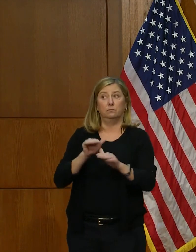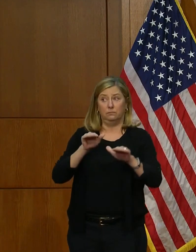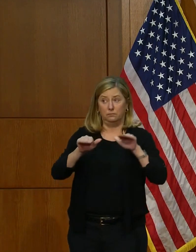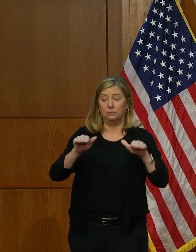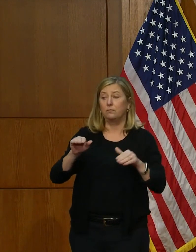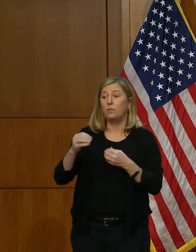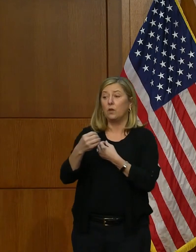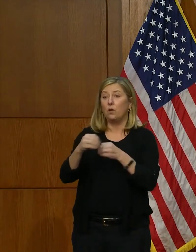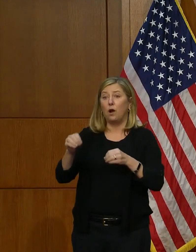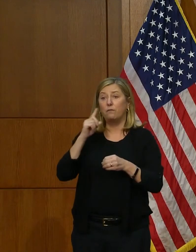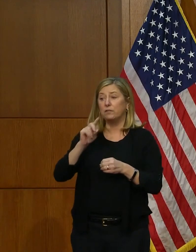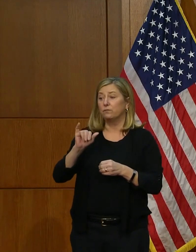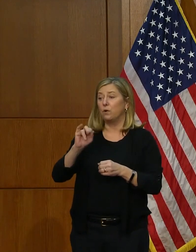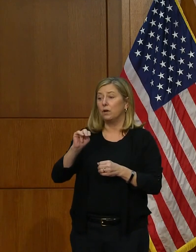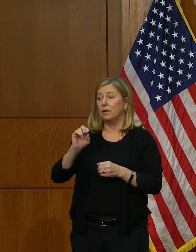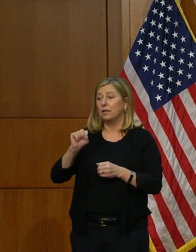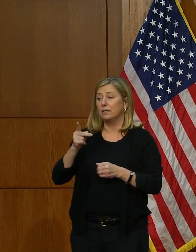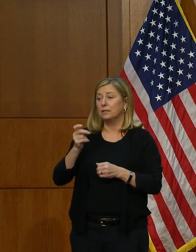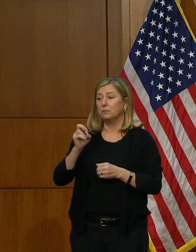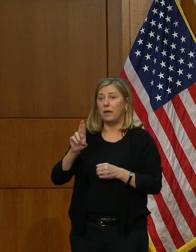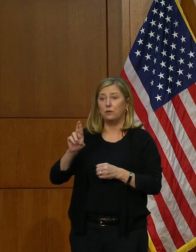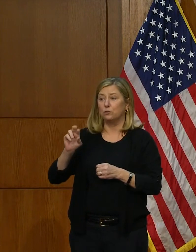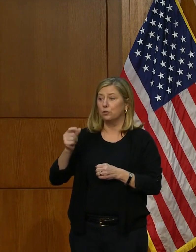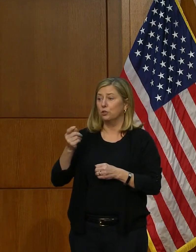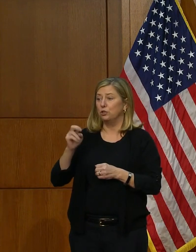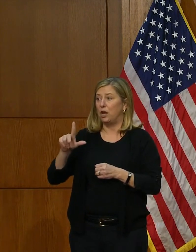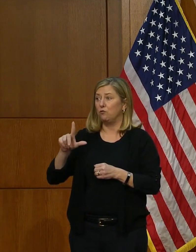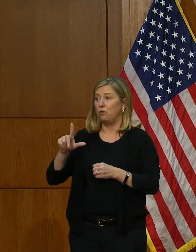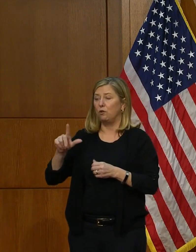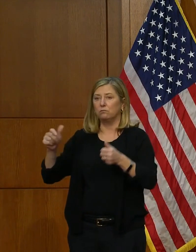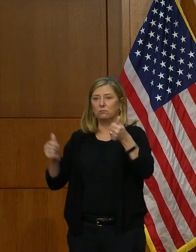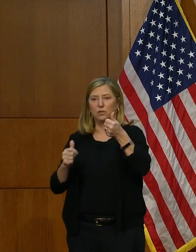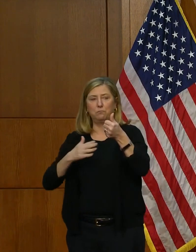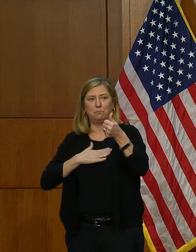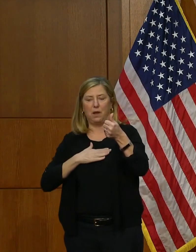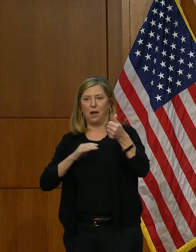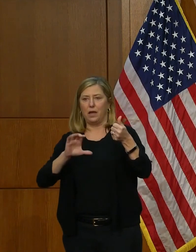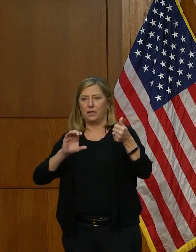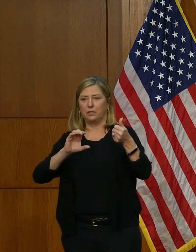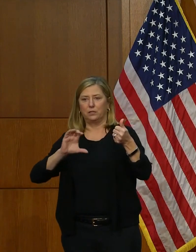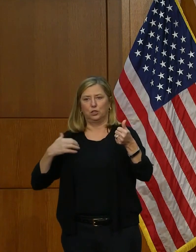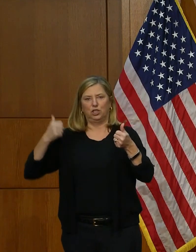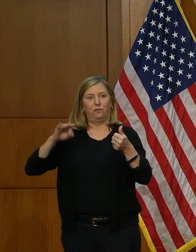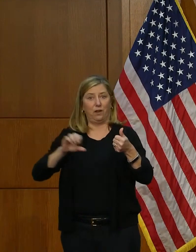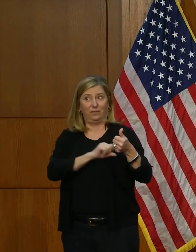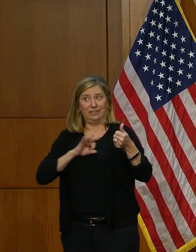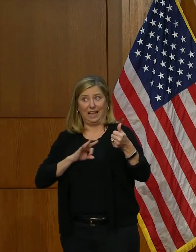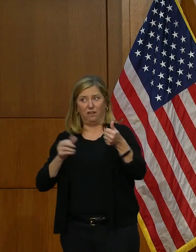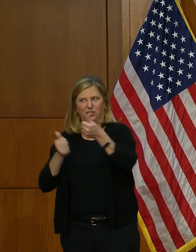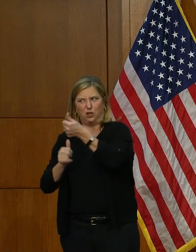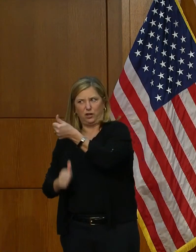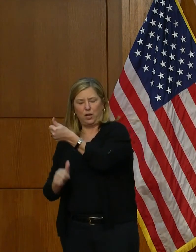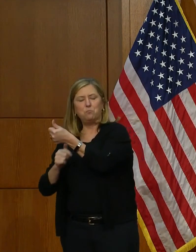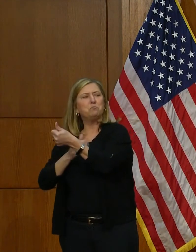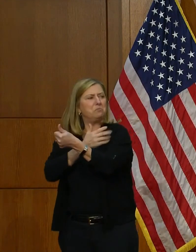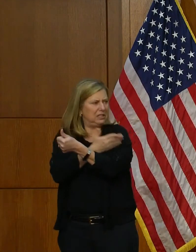WANT TO REMIND FOLKS THAT THE OFFICE OF THE INSPECTOR GENERAL REPORTS TO MY CHIEF OF STAFF